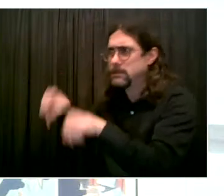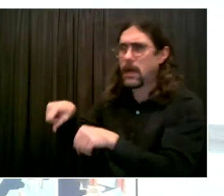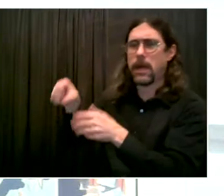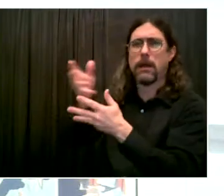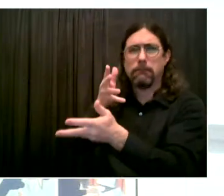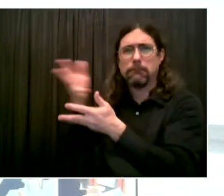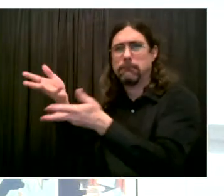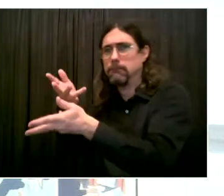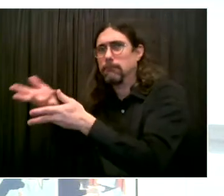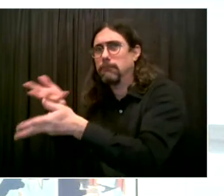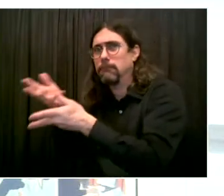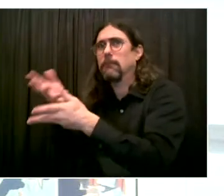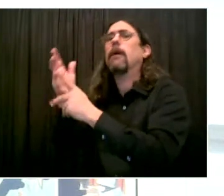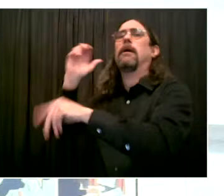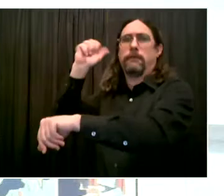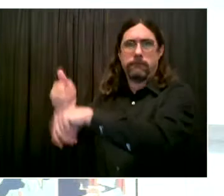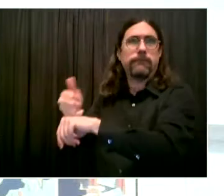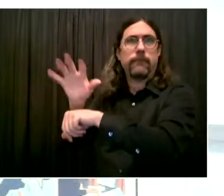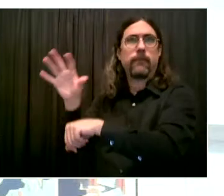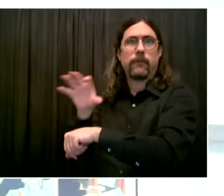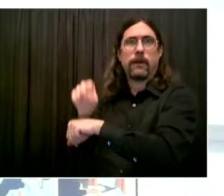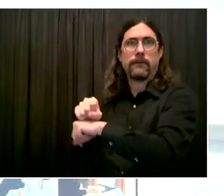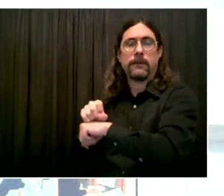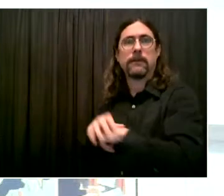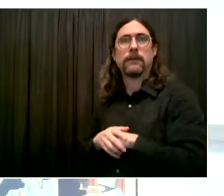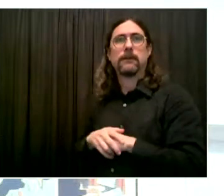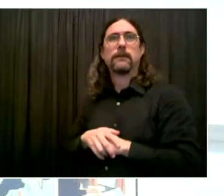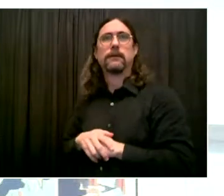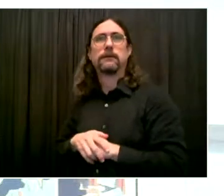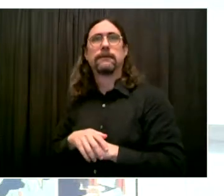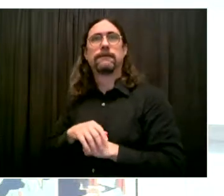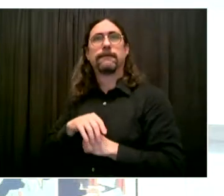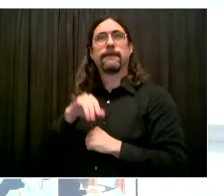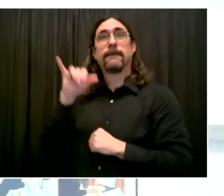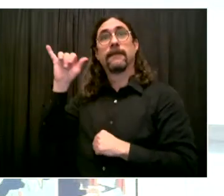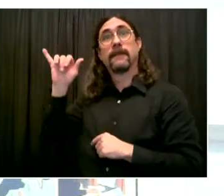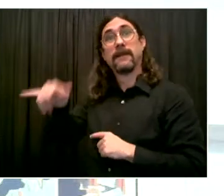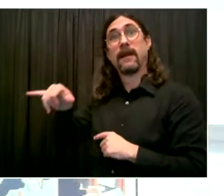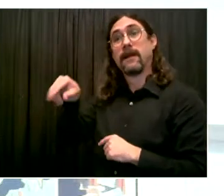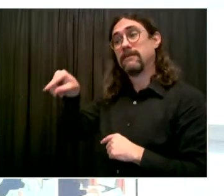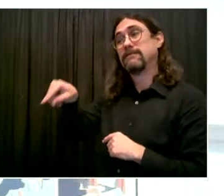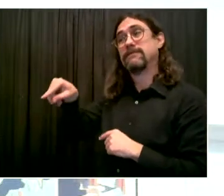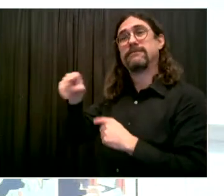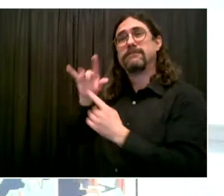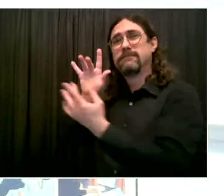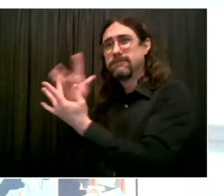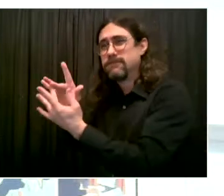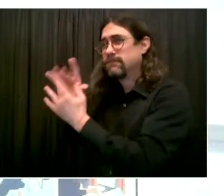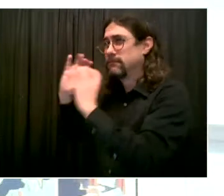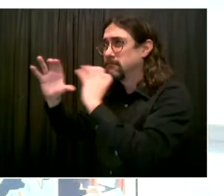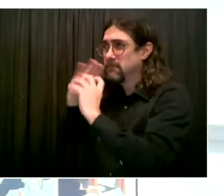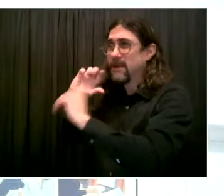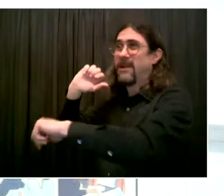THE PROCESS OF SCHEDULING. WE DO THAT BASED ON THE CAPACITY